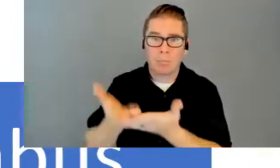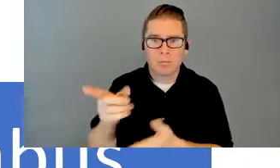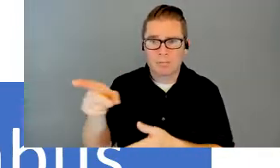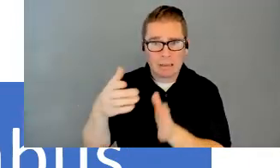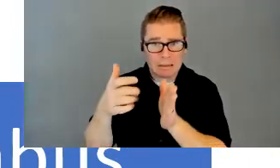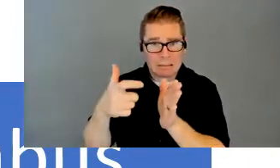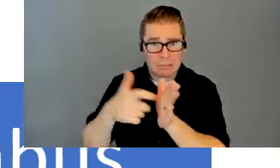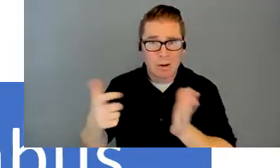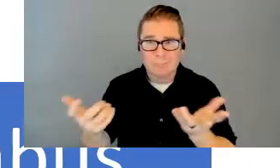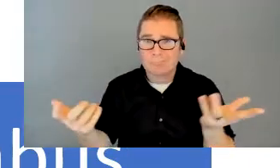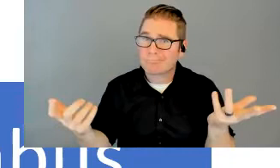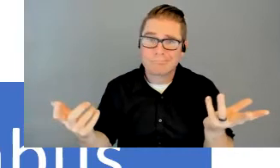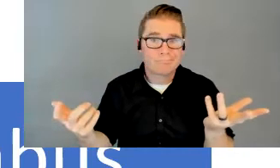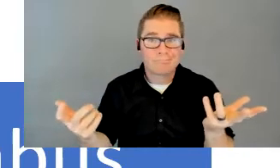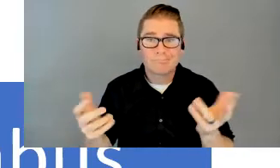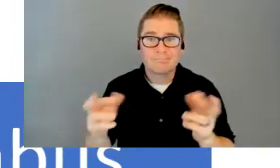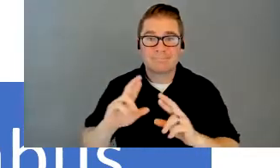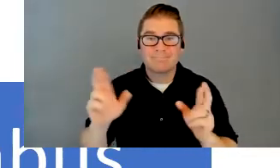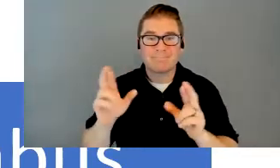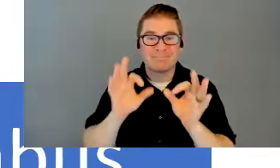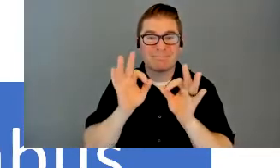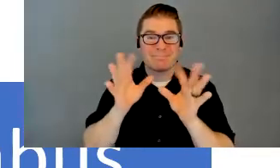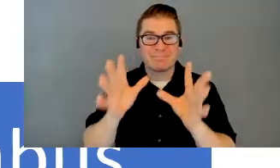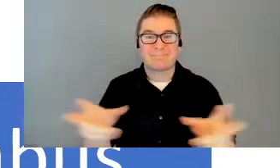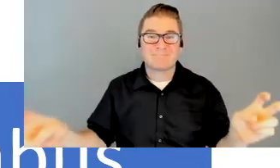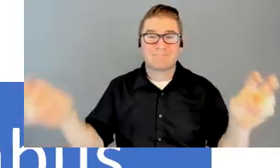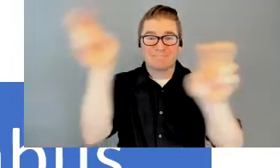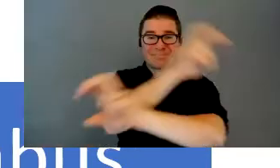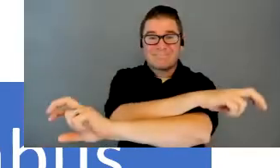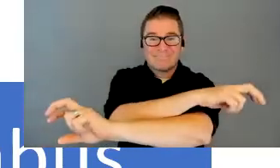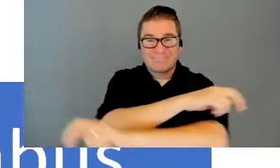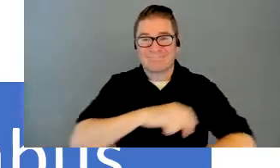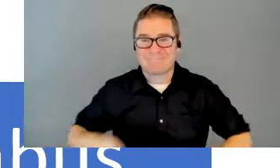and then we get into this whole you know, we get into this whole.